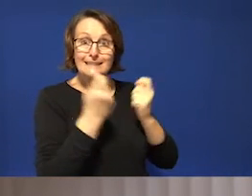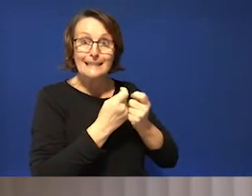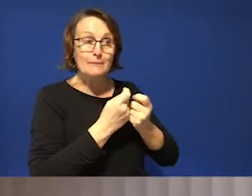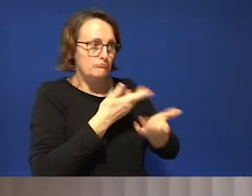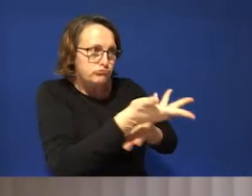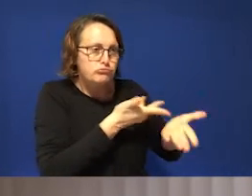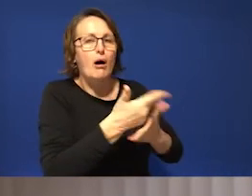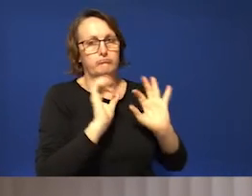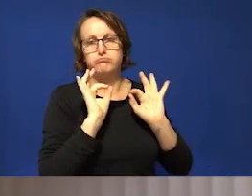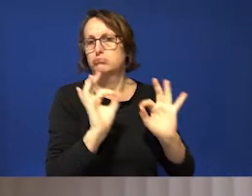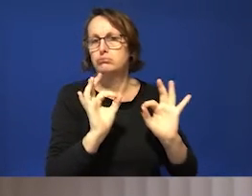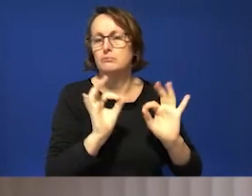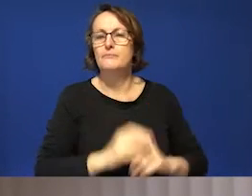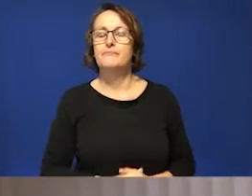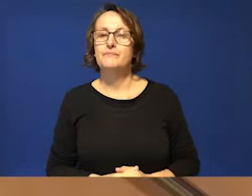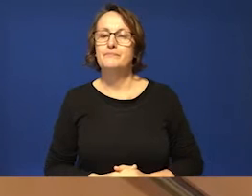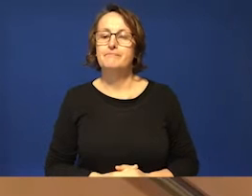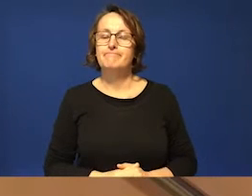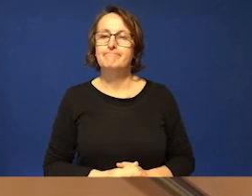So do you think there was an awareness?